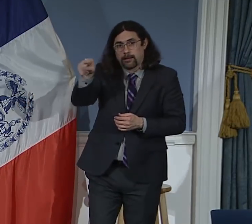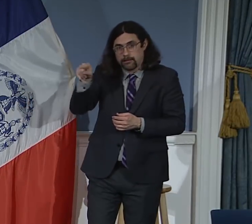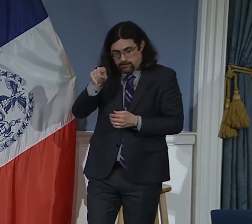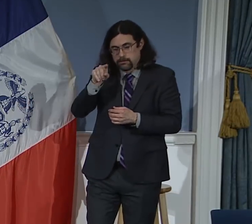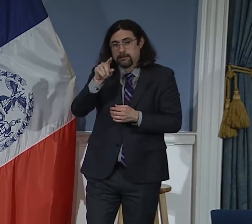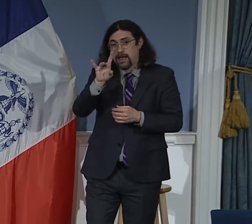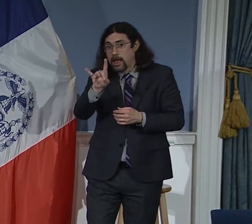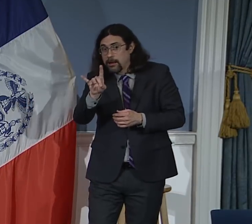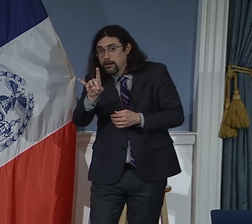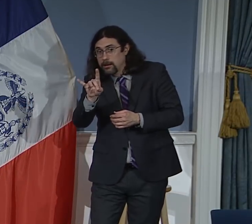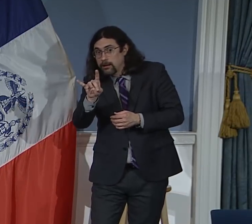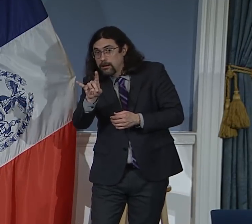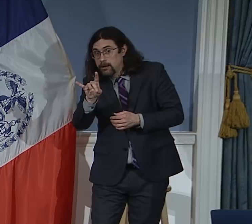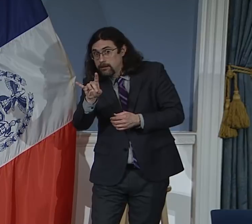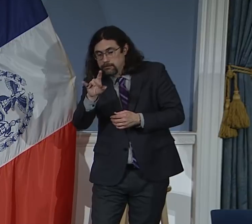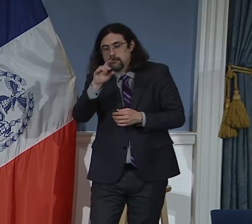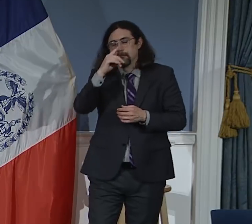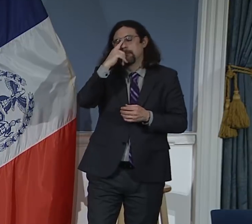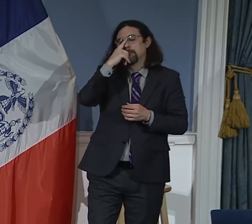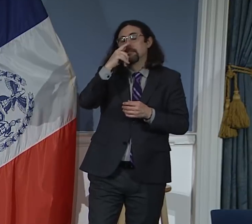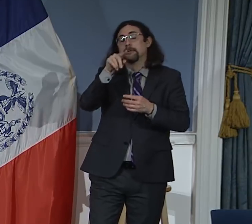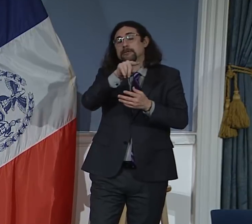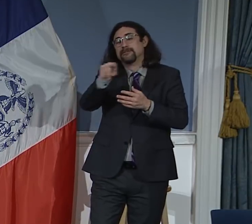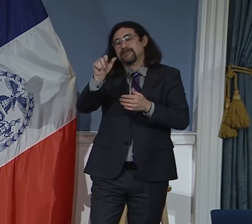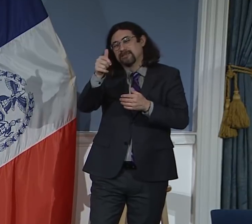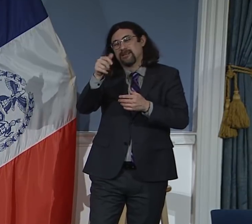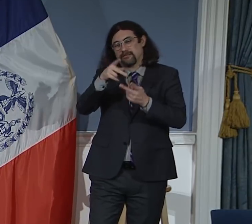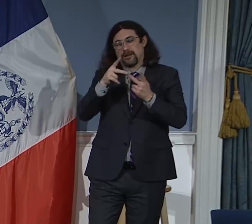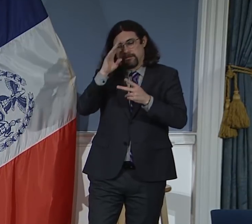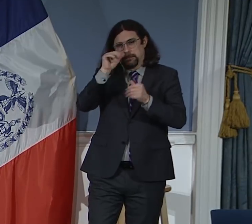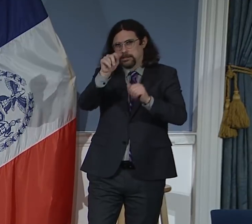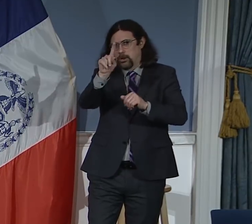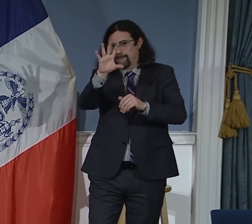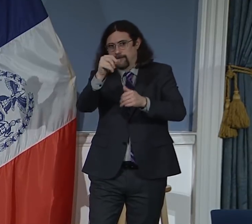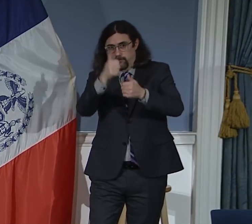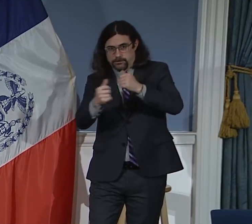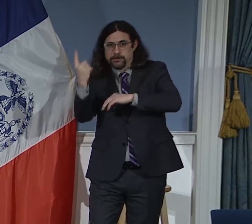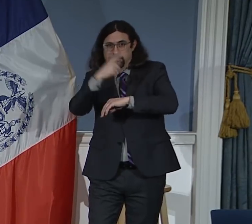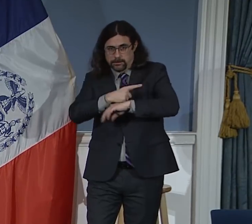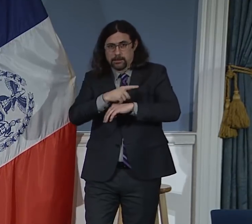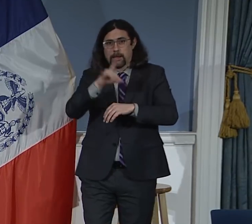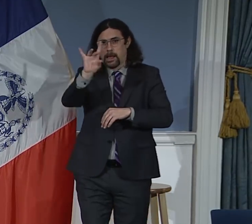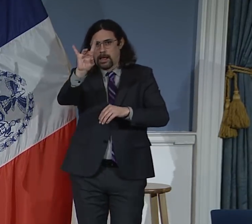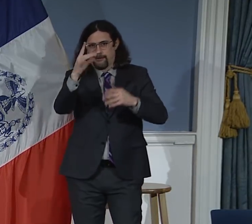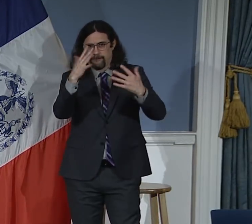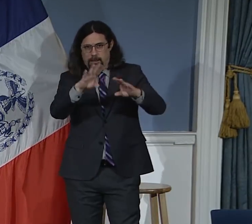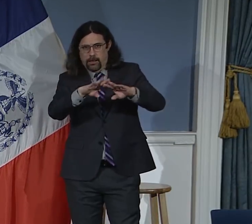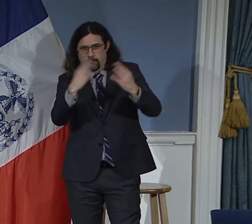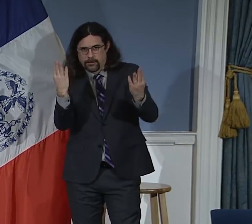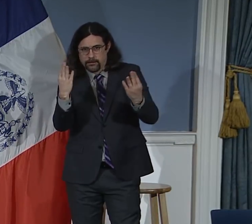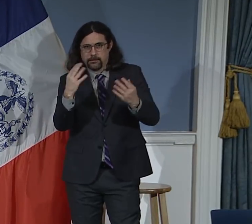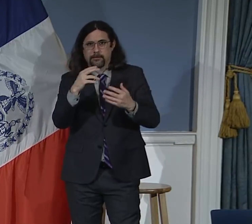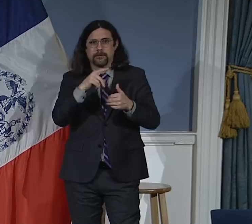DAY WITH TESTING. EIGHT OPEN ALREADY, BELLEVUE, ELMHURST, HARLEM,